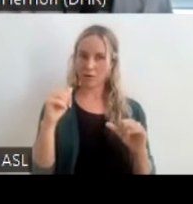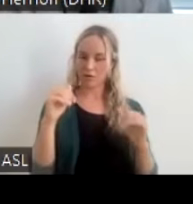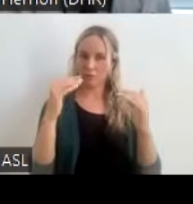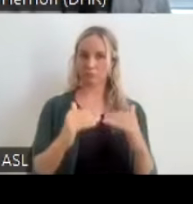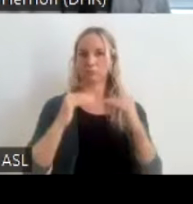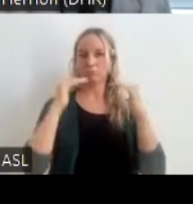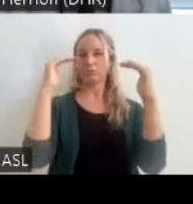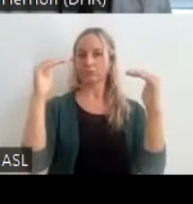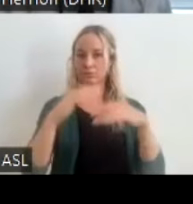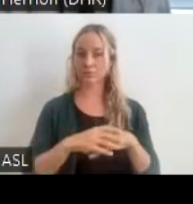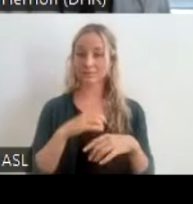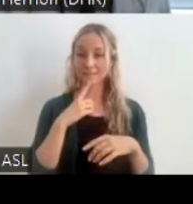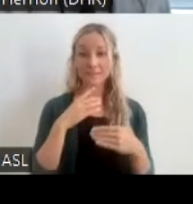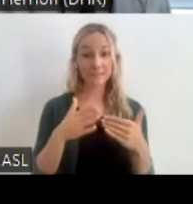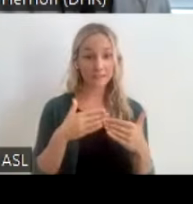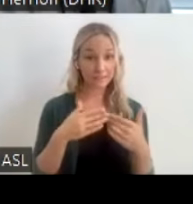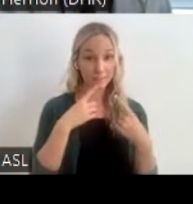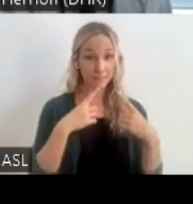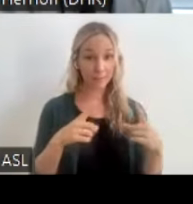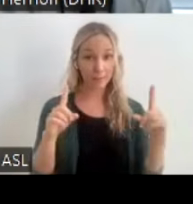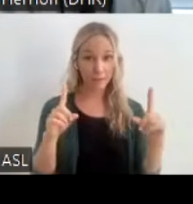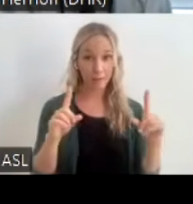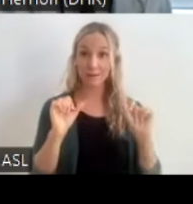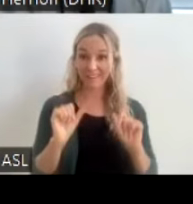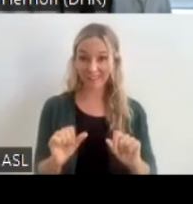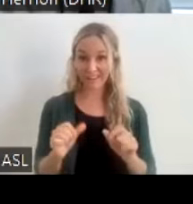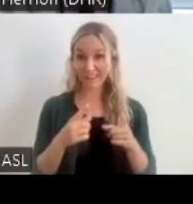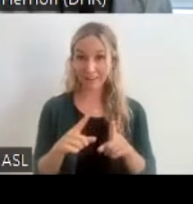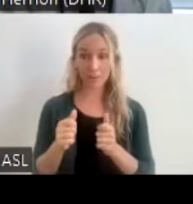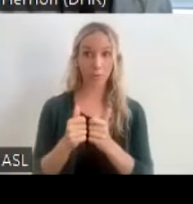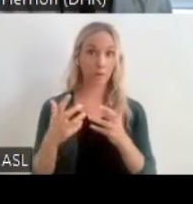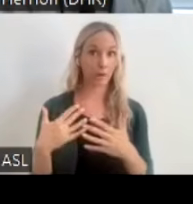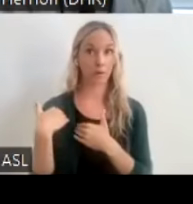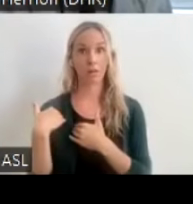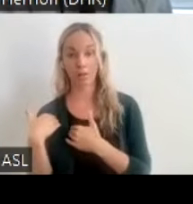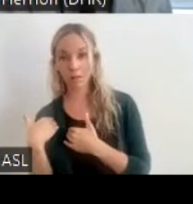expense, When we talked about auxiliary aids and services,